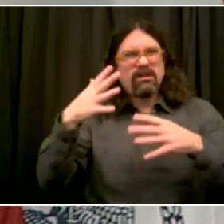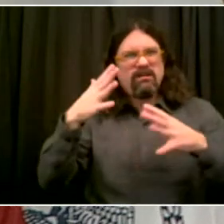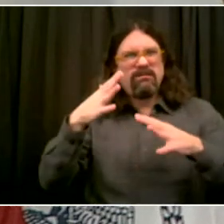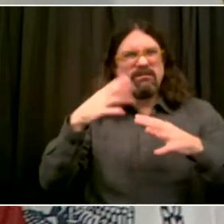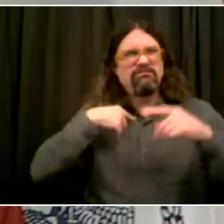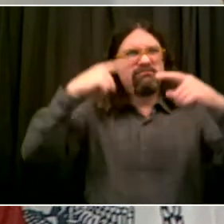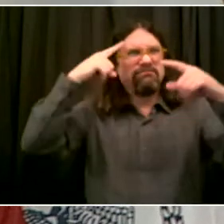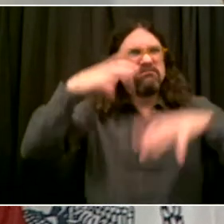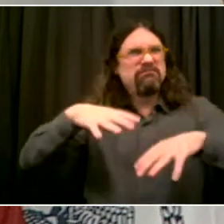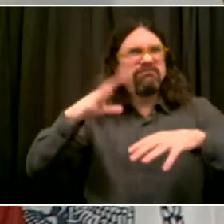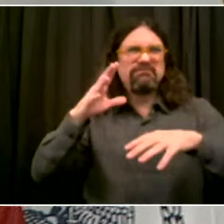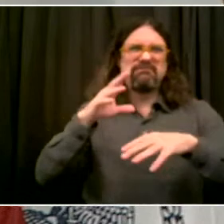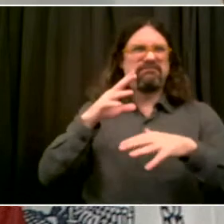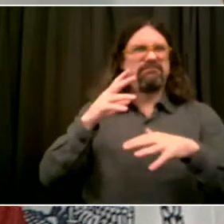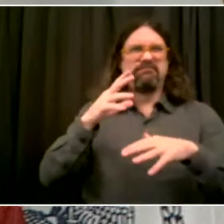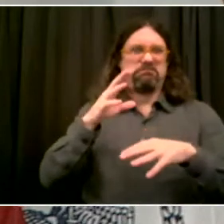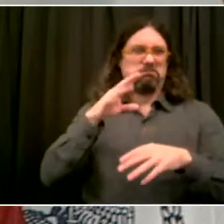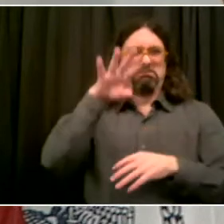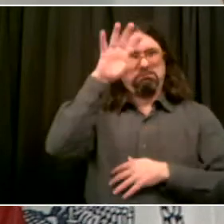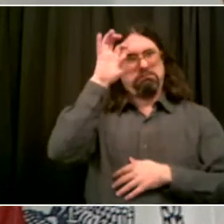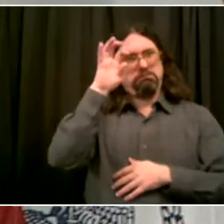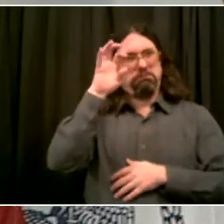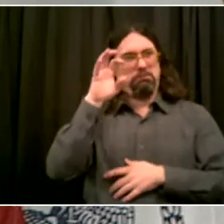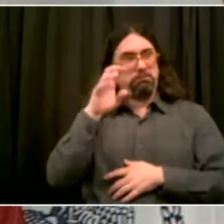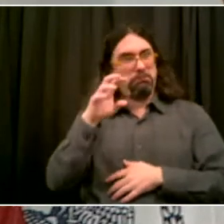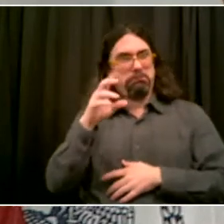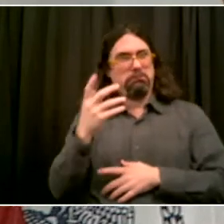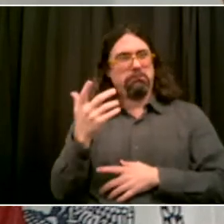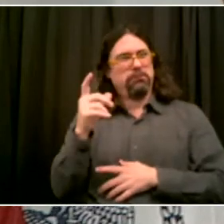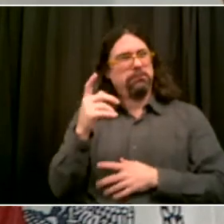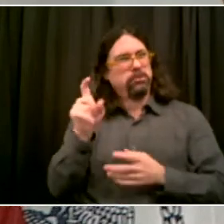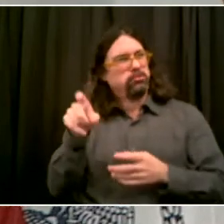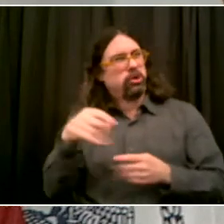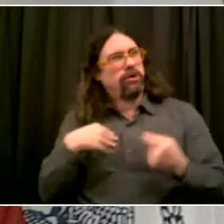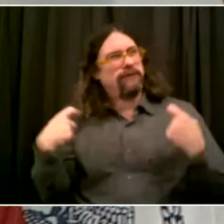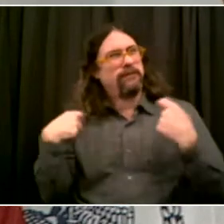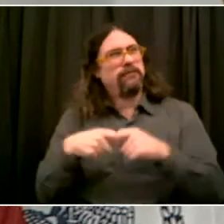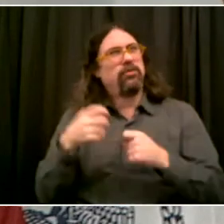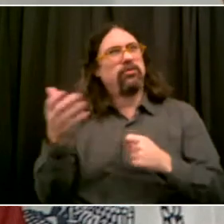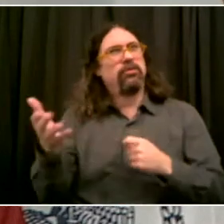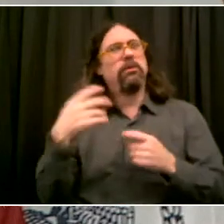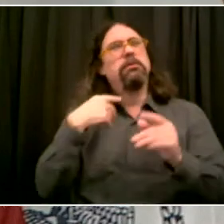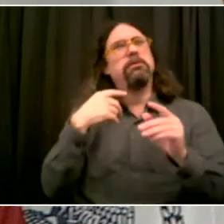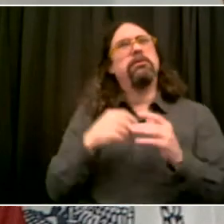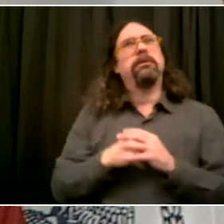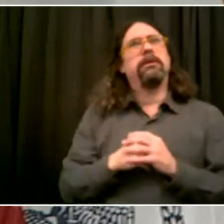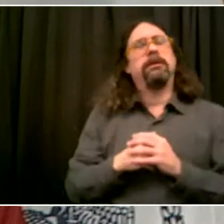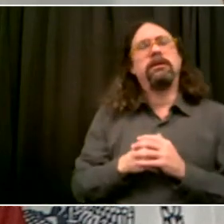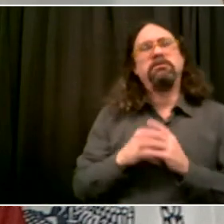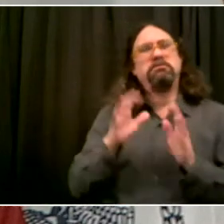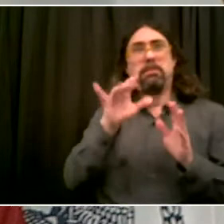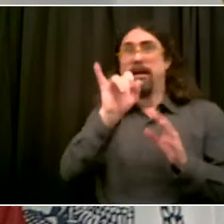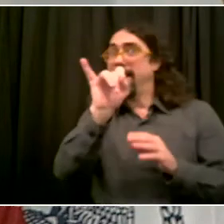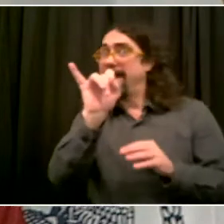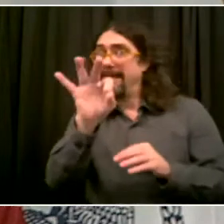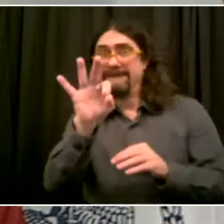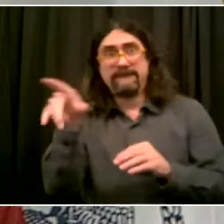SPANISH, THAHAT IS MMDIN-BOGGGNLIG G T ME. DR. WILL FOLLOW UP AGAIN WITH COLUMBIA- PRESBYTERIAN AND THE STATE TO GET